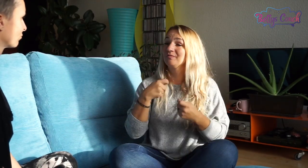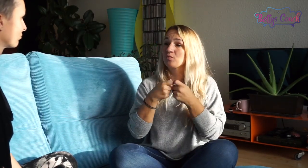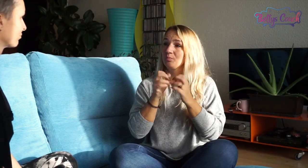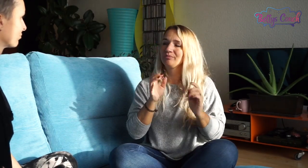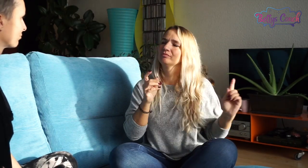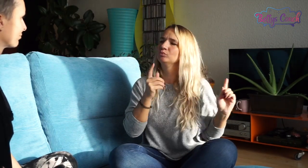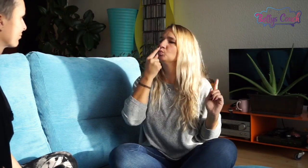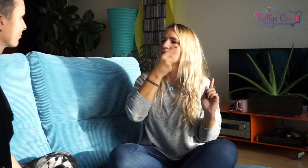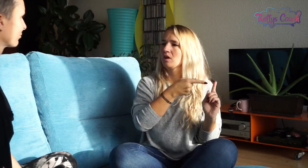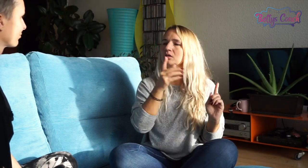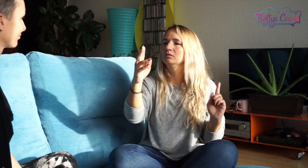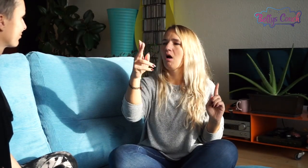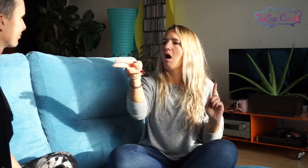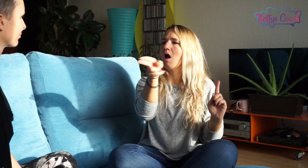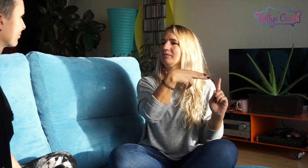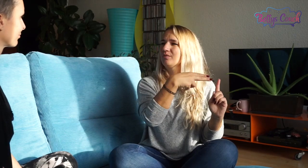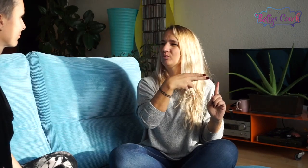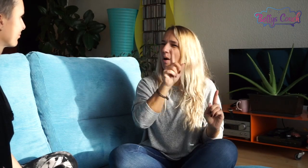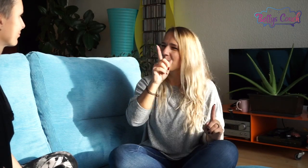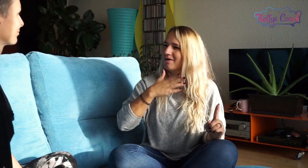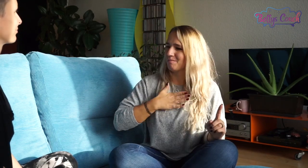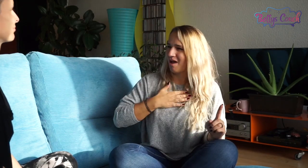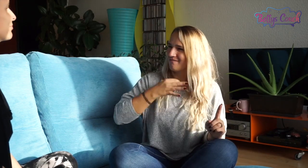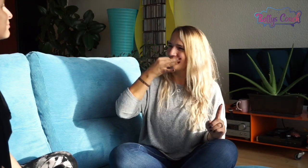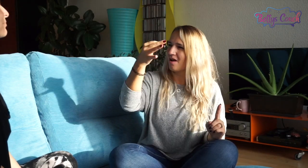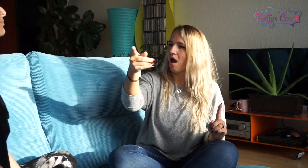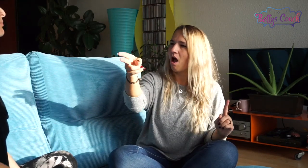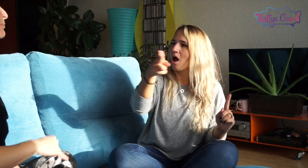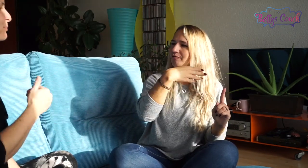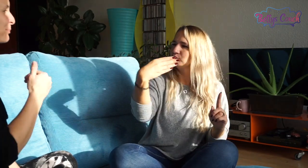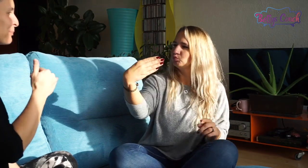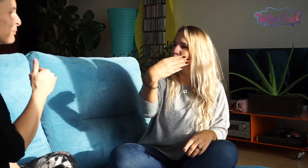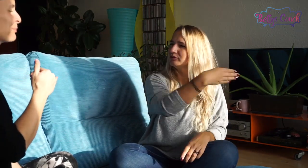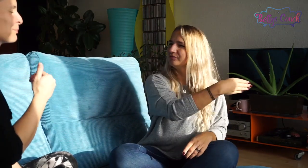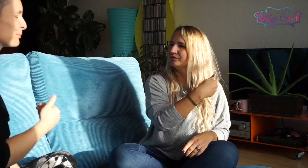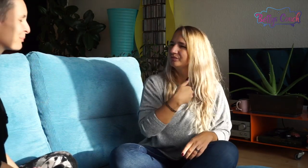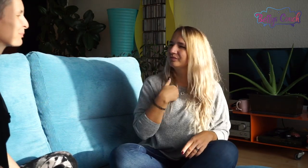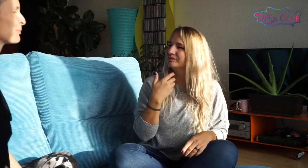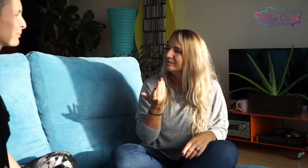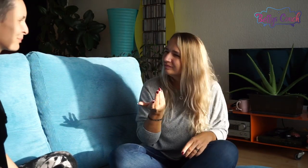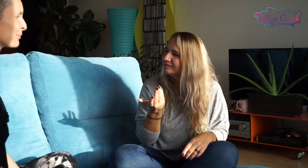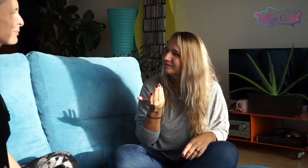A friend of mine came by chance and received the answer to my question. Completely wrong!